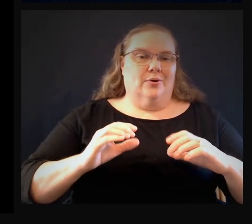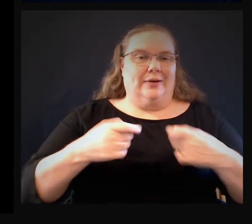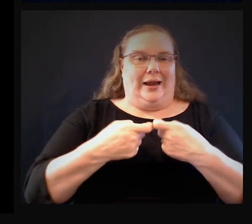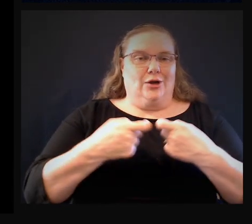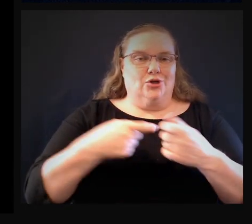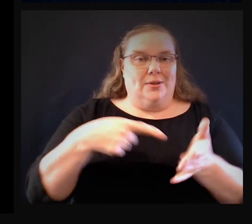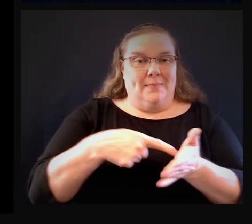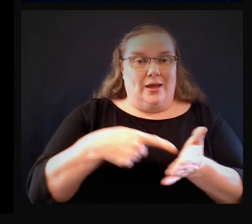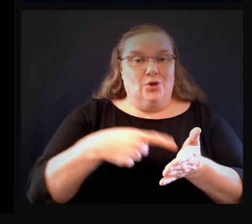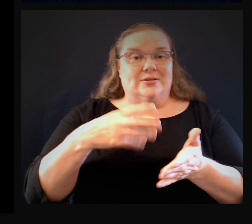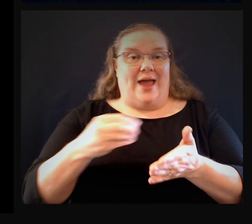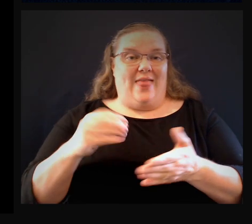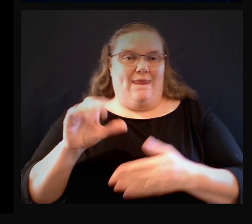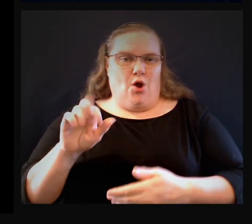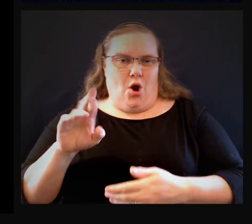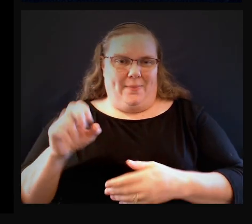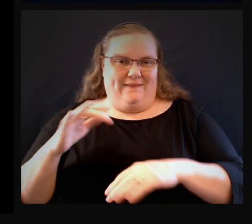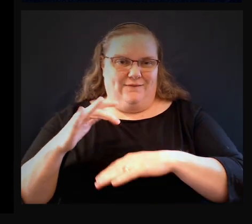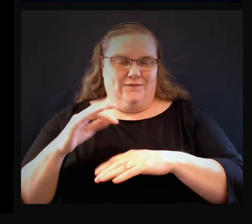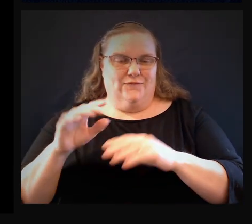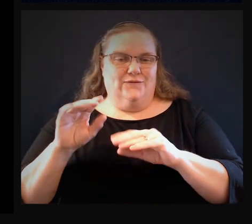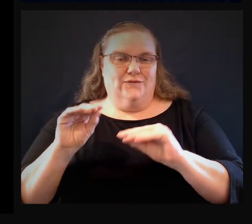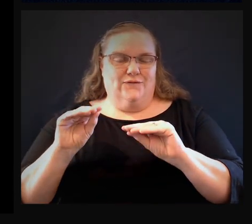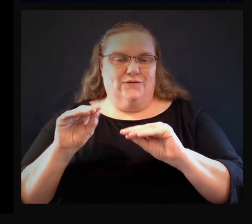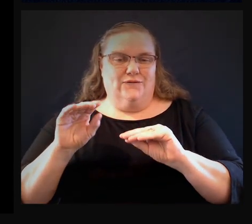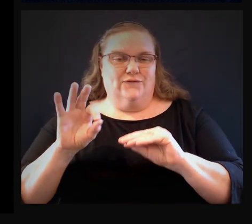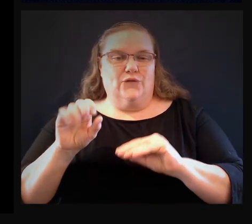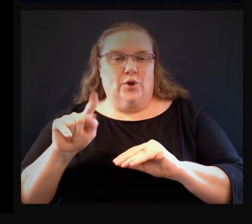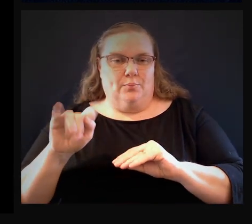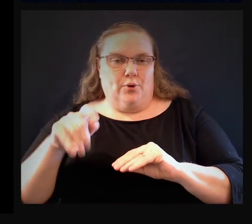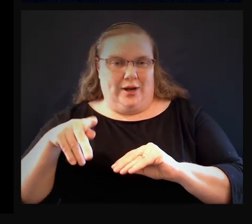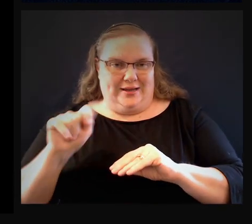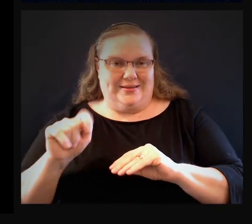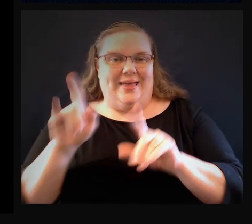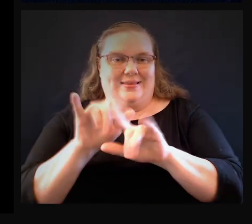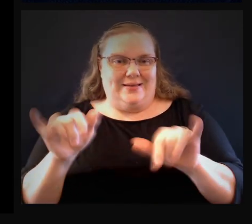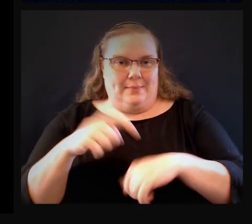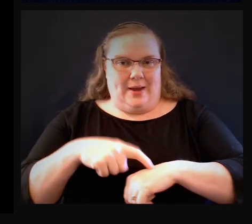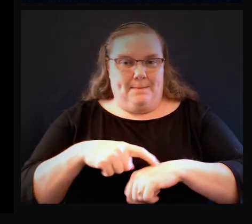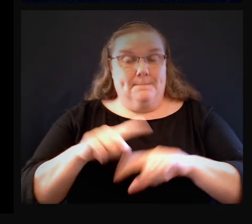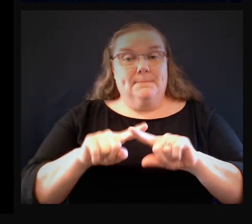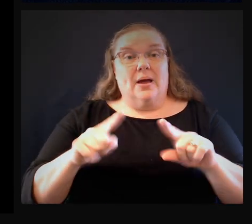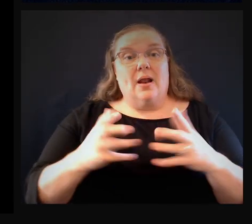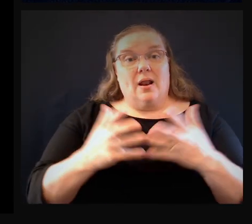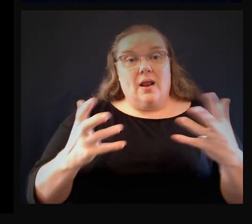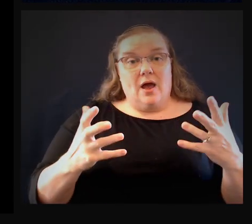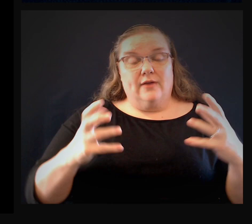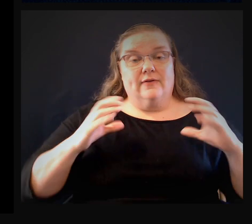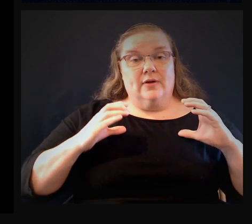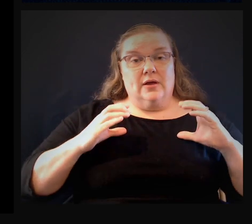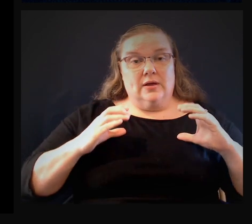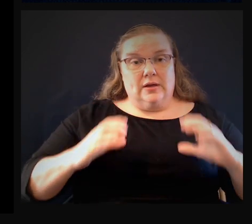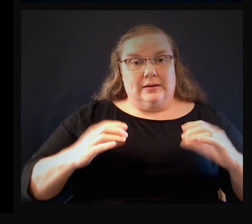Our research unequivocally shows that significant numbers of gamers are more willing to shop with brands who are environmentally conscious